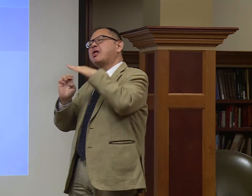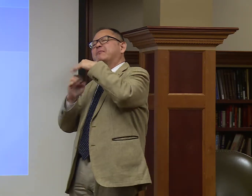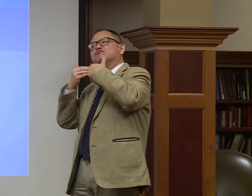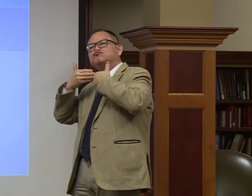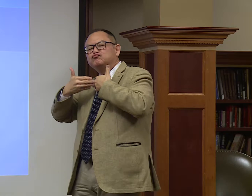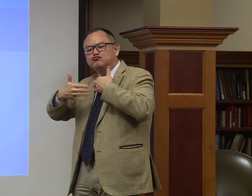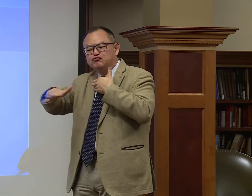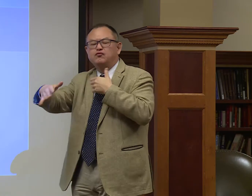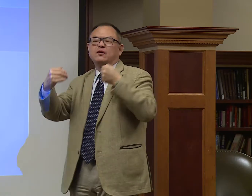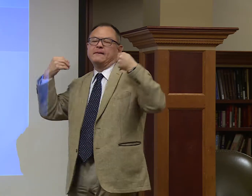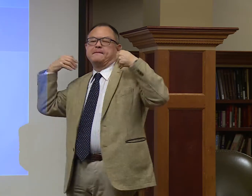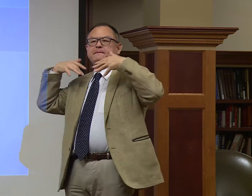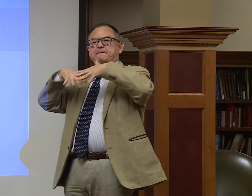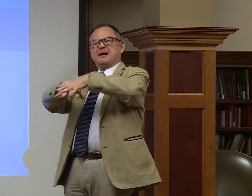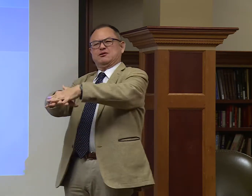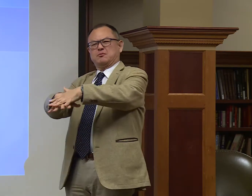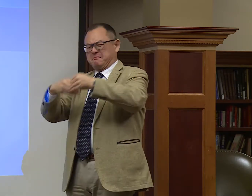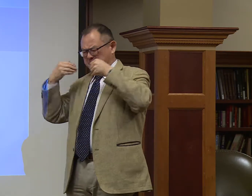I was mainstreamed.